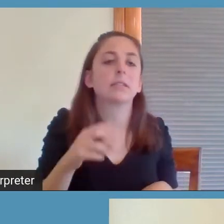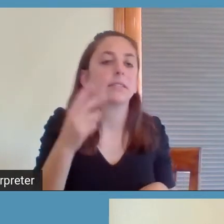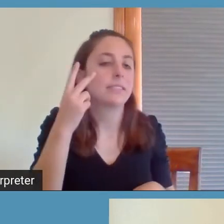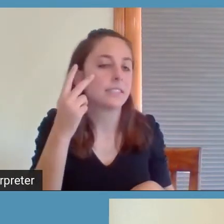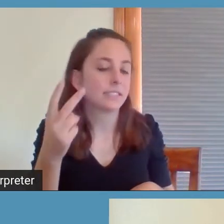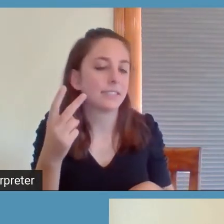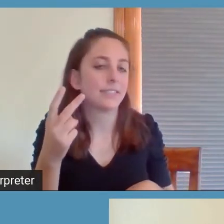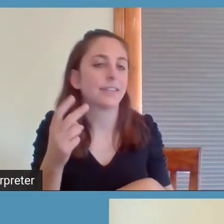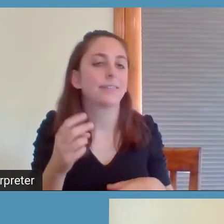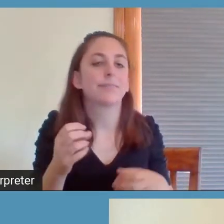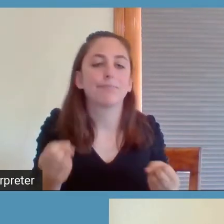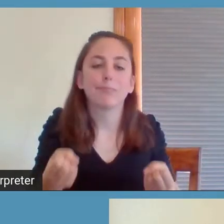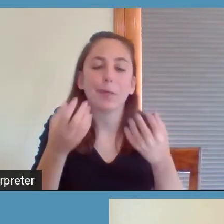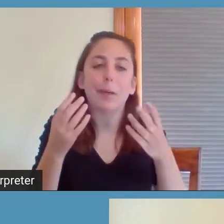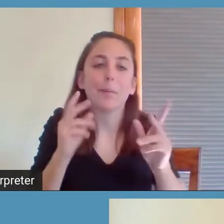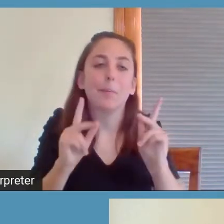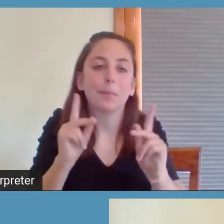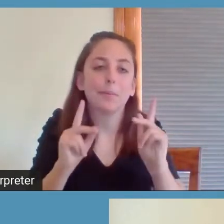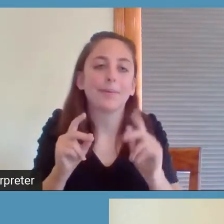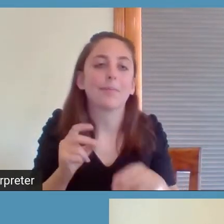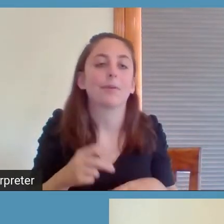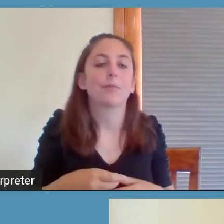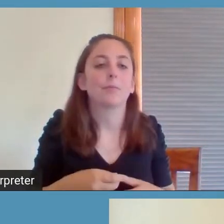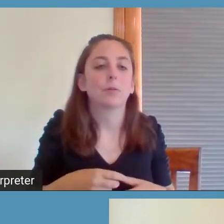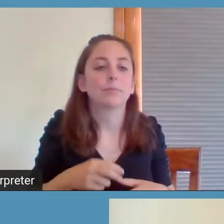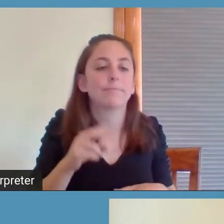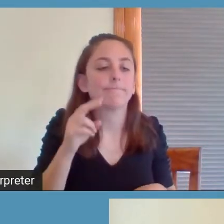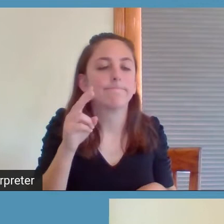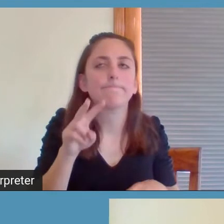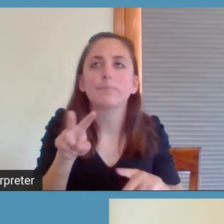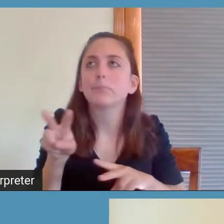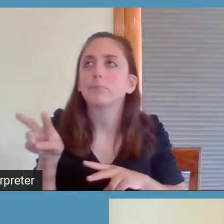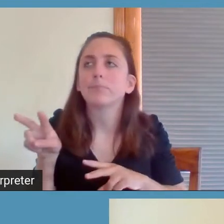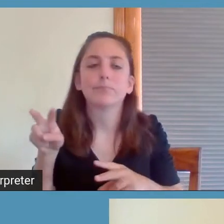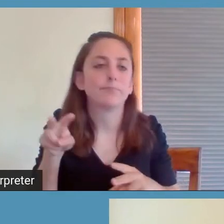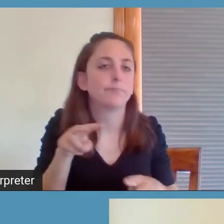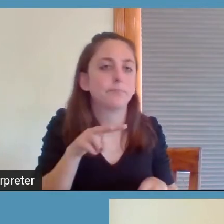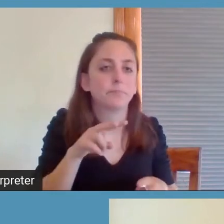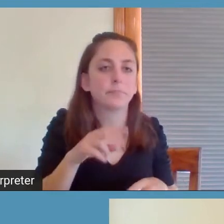a particular spot so you could um you know get a number from that in terms of visitors